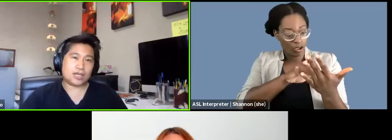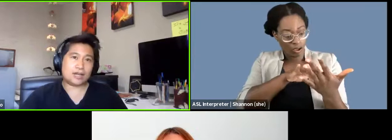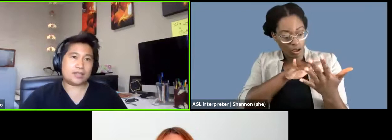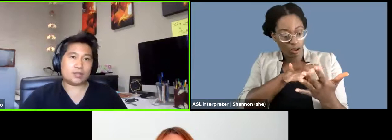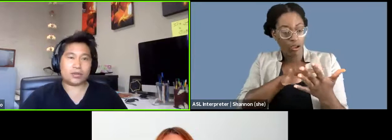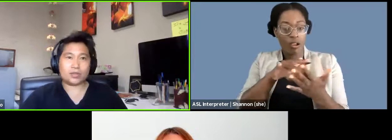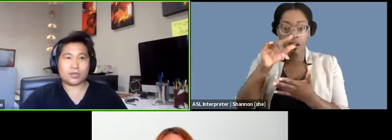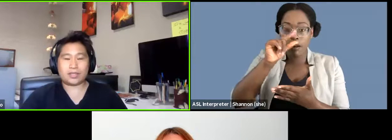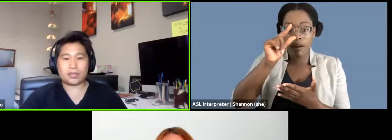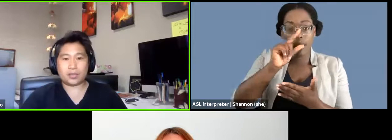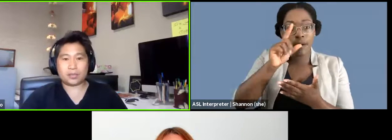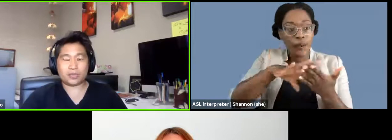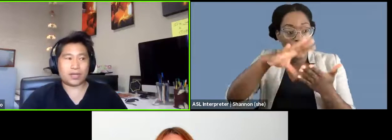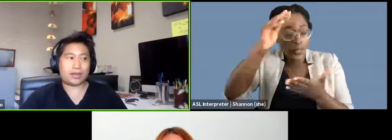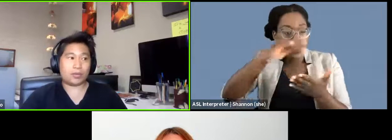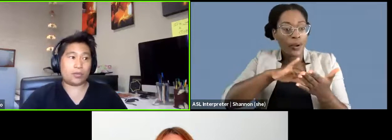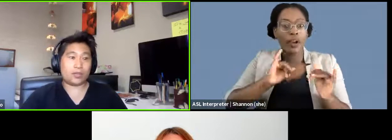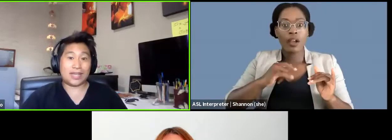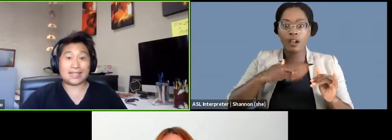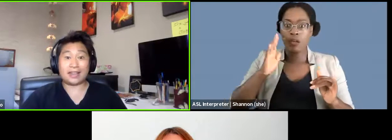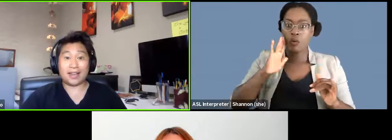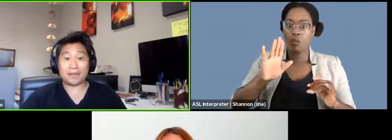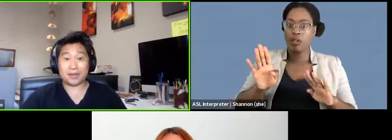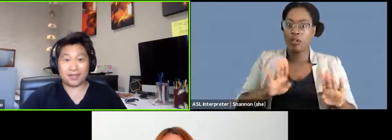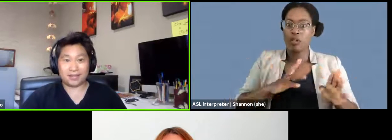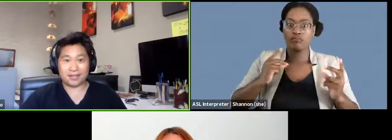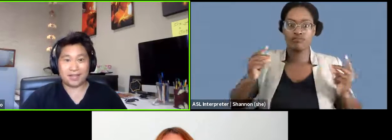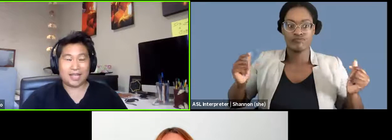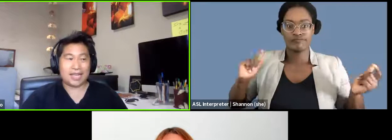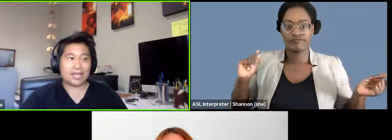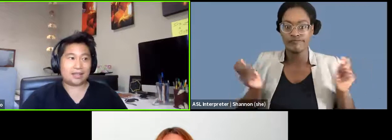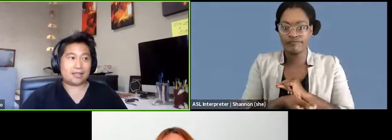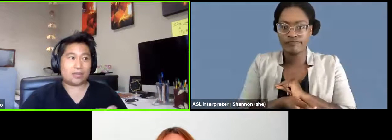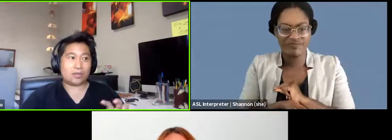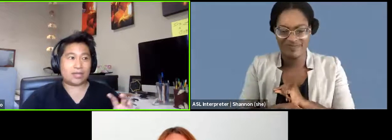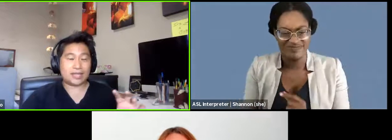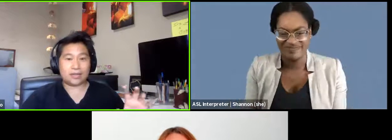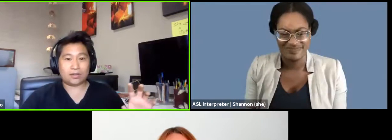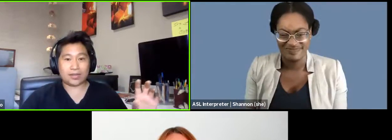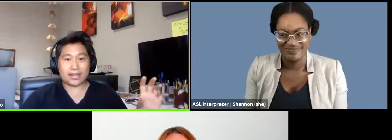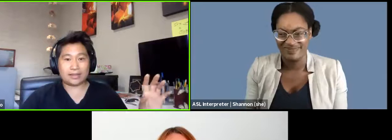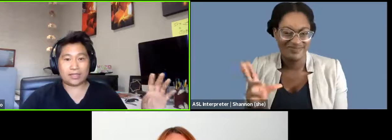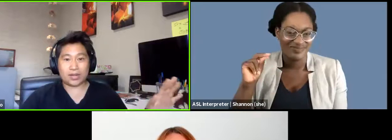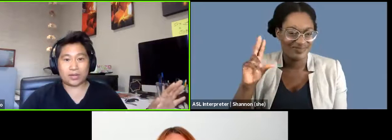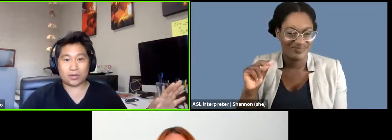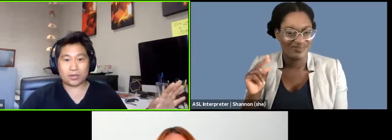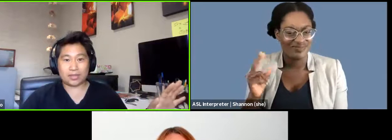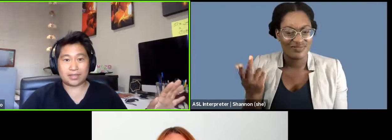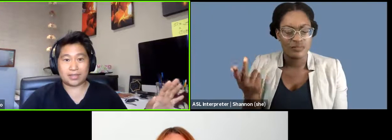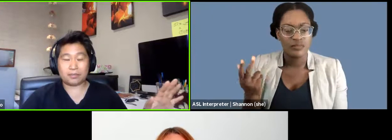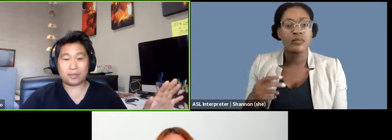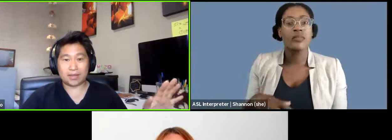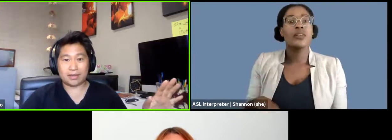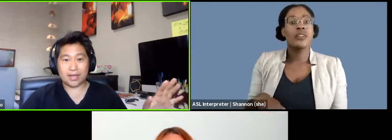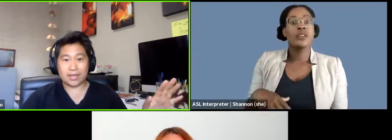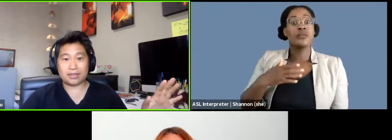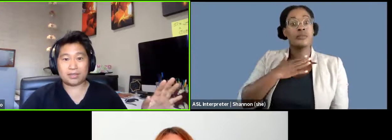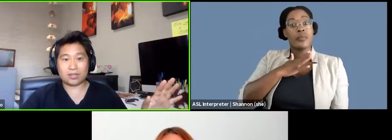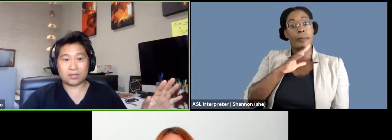shared resources in terms of training and what we are doing as the company. We are taking a look at these training courses and implementing that into